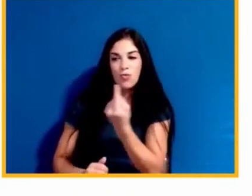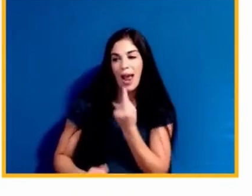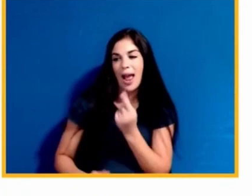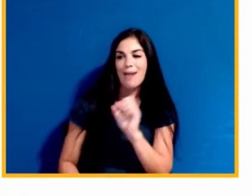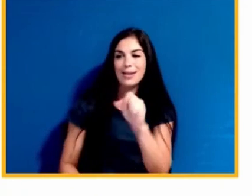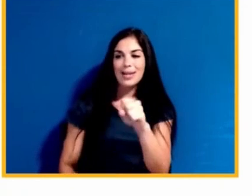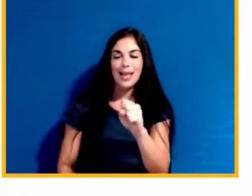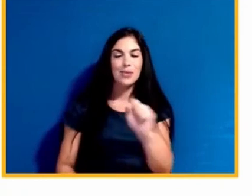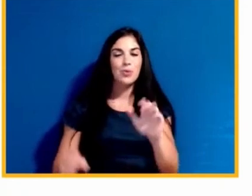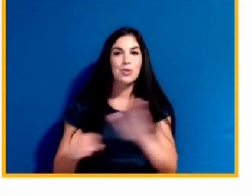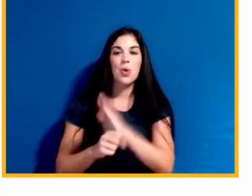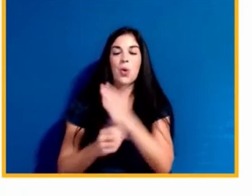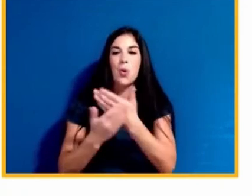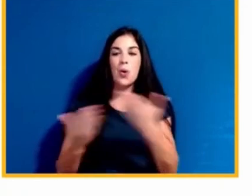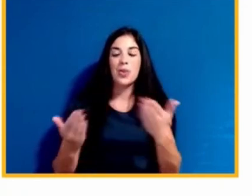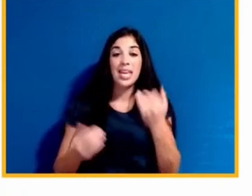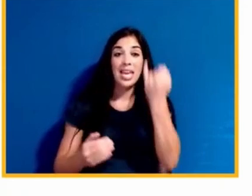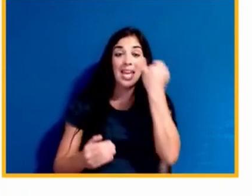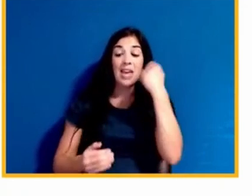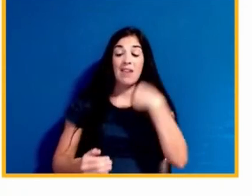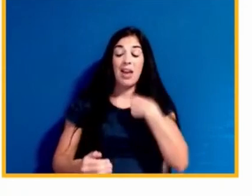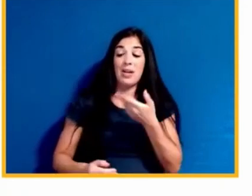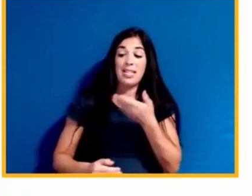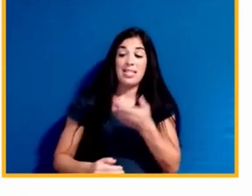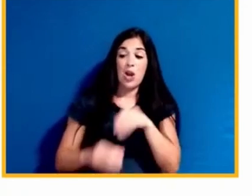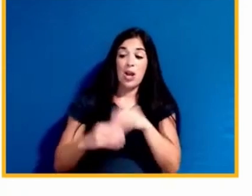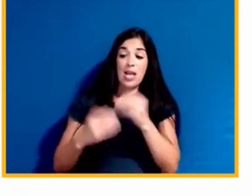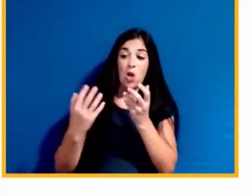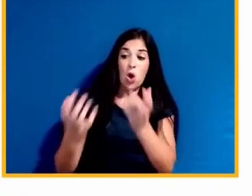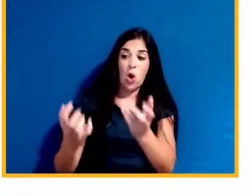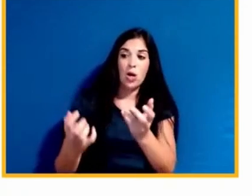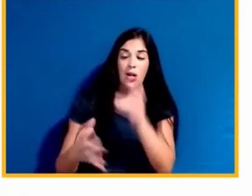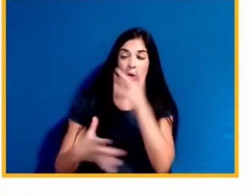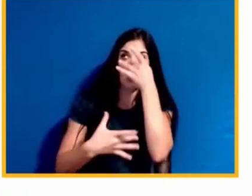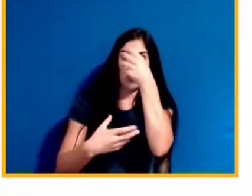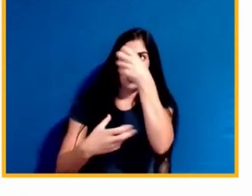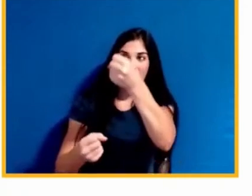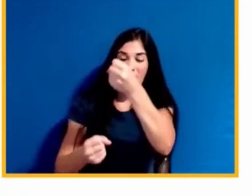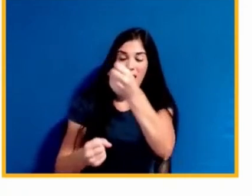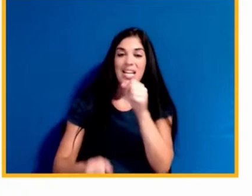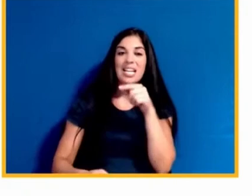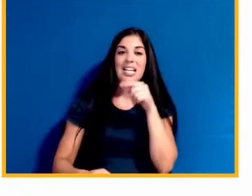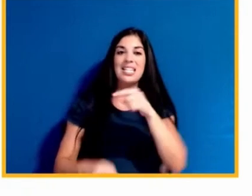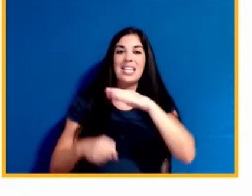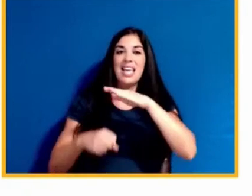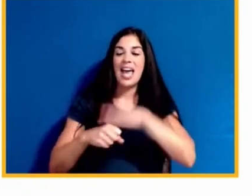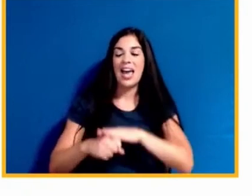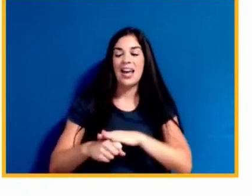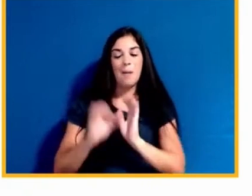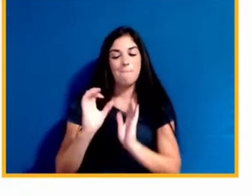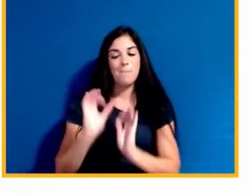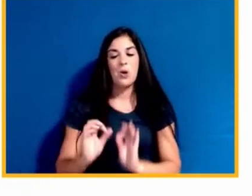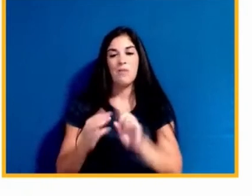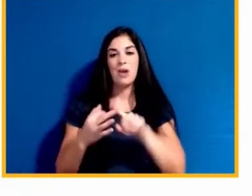just the whole thing. If I was in the audience I would be screaming for that because he just had it on point from beginning to end.